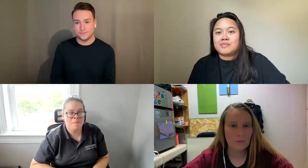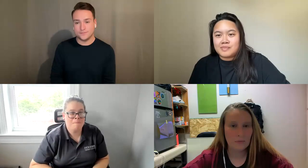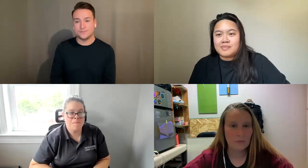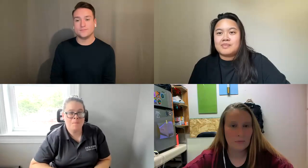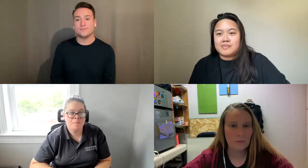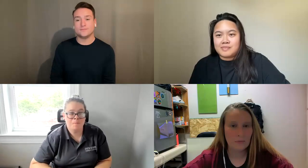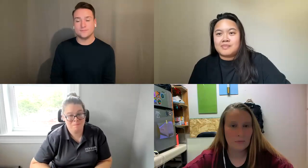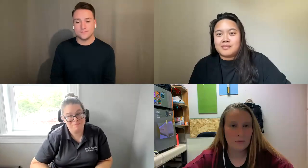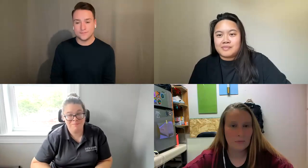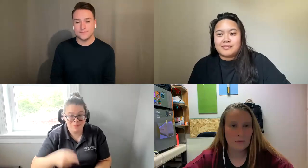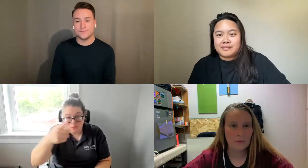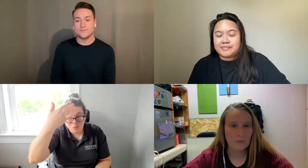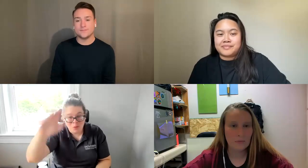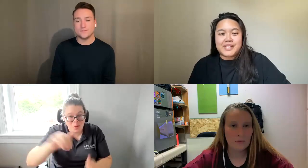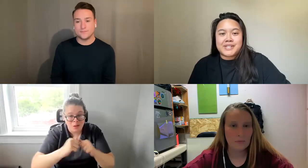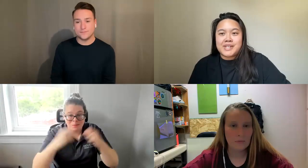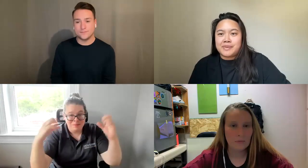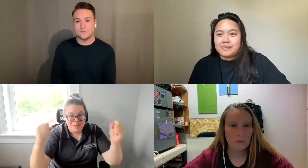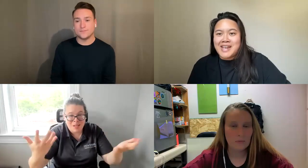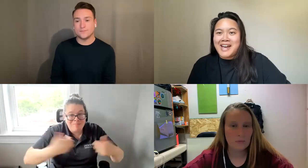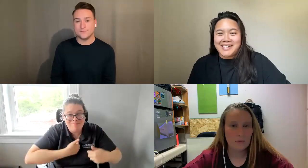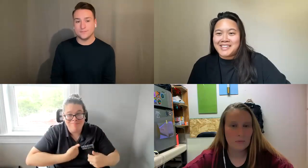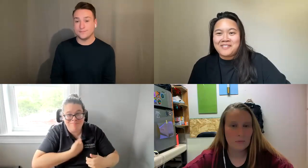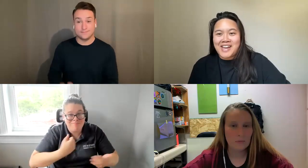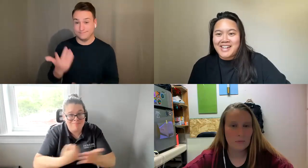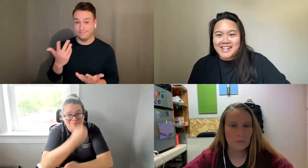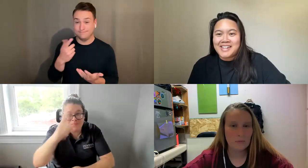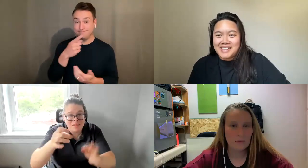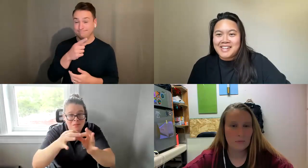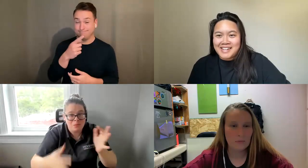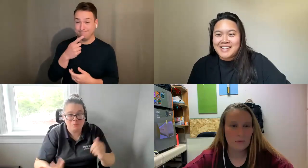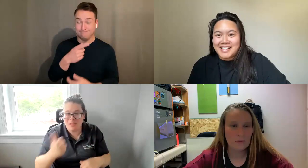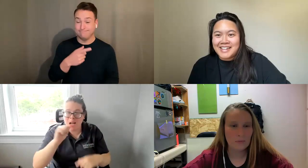That's it. Love that.